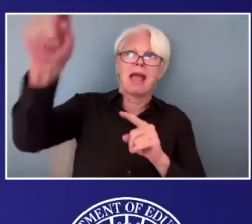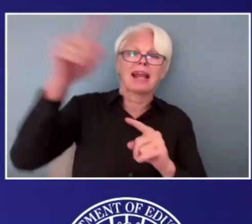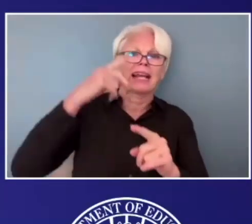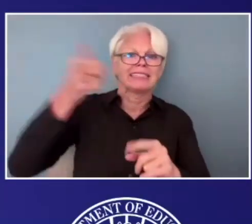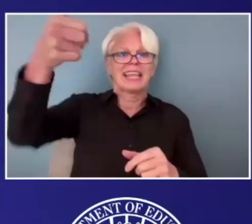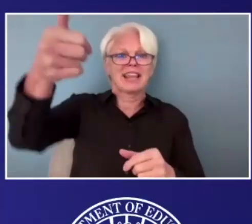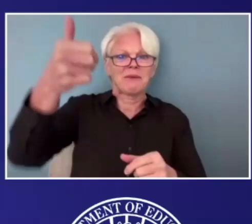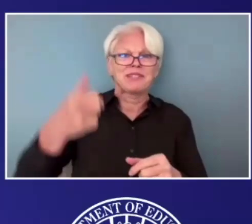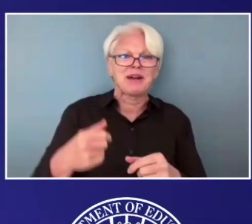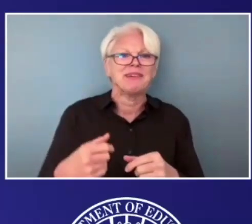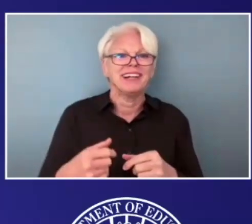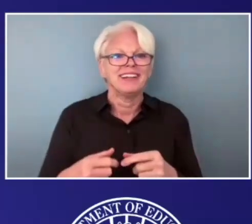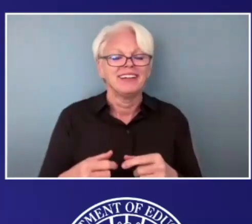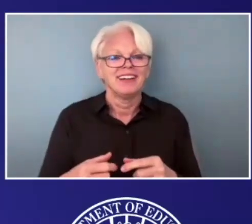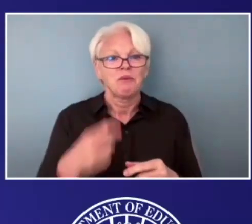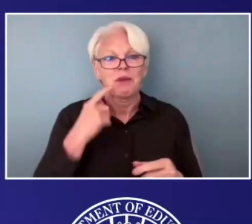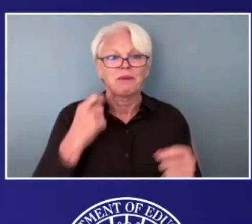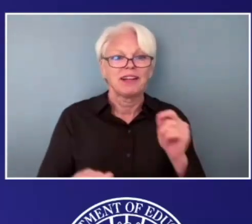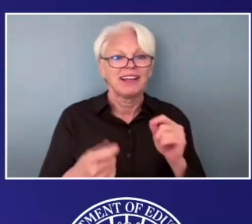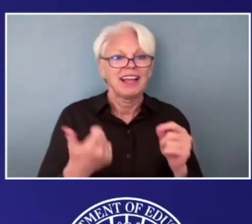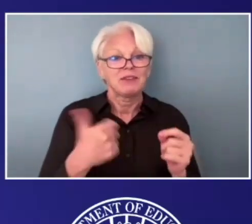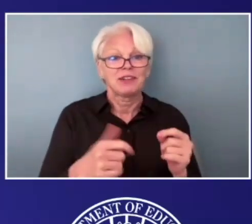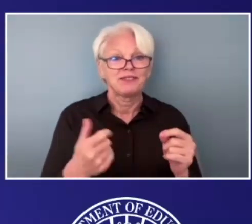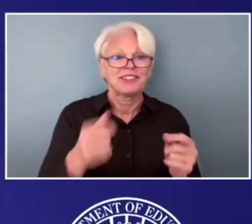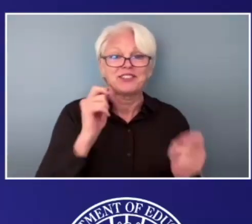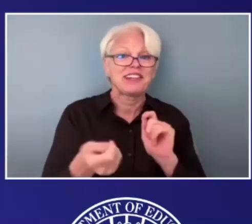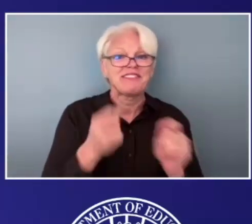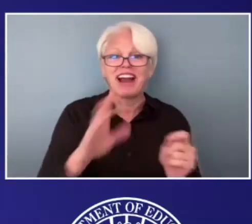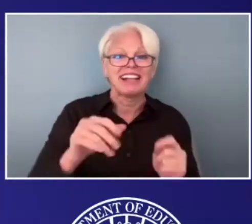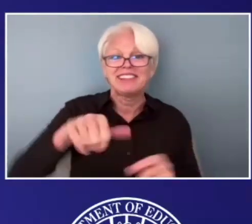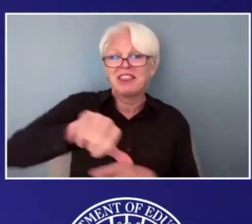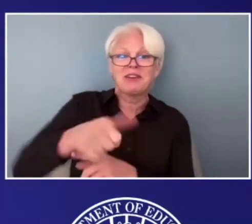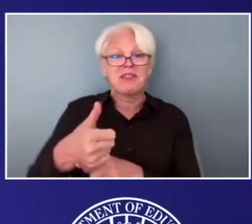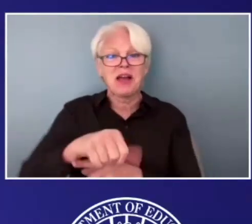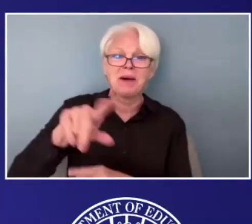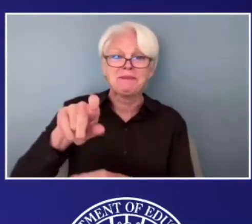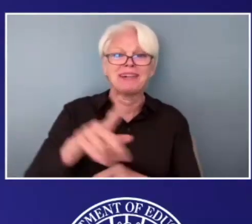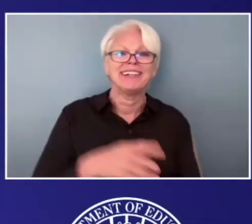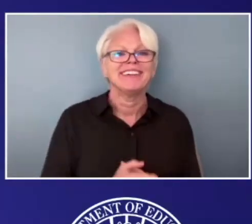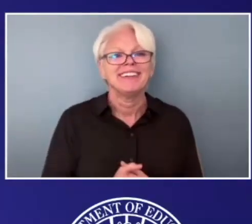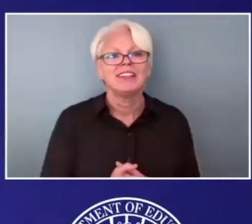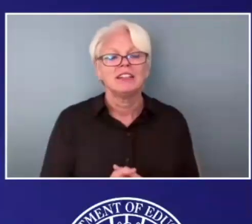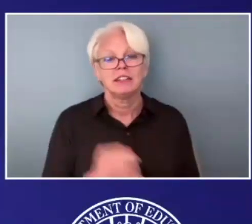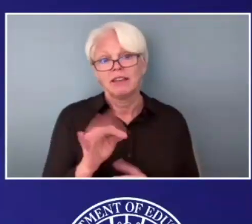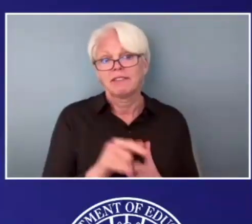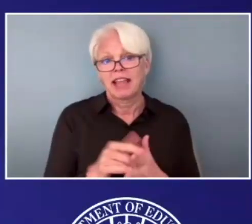anyone want to revise their thumb? So if that's okay, I think. Annmarie --